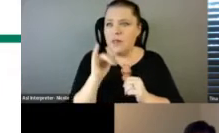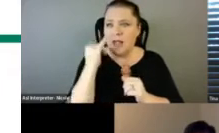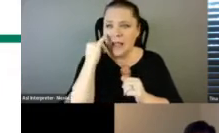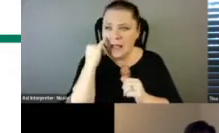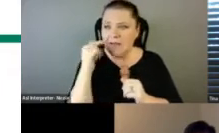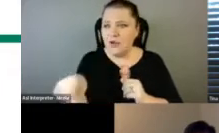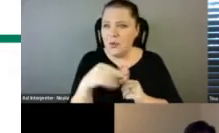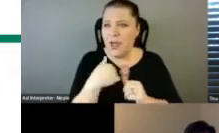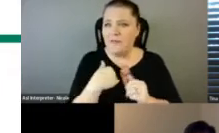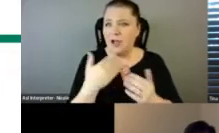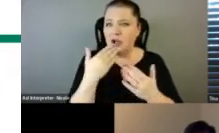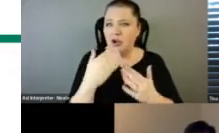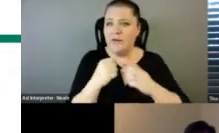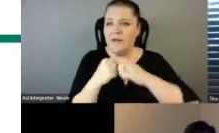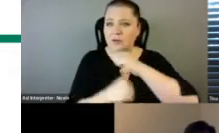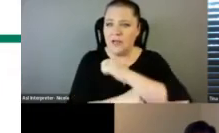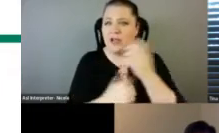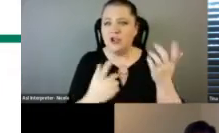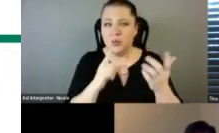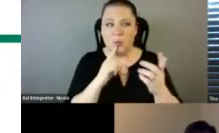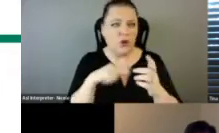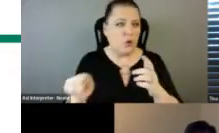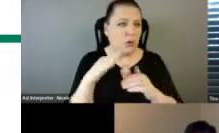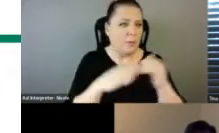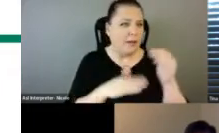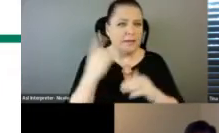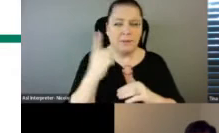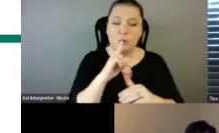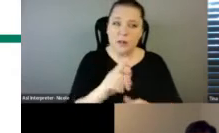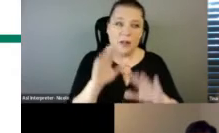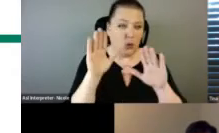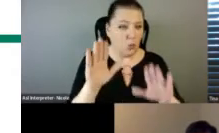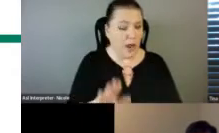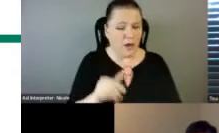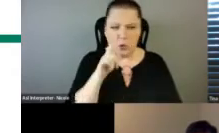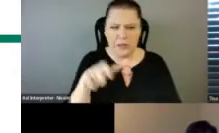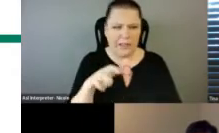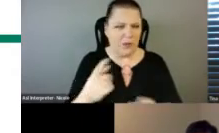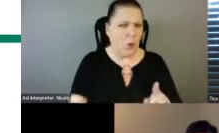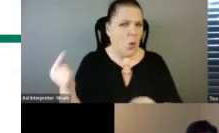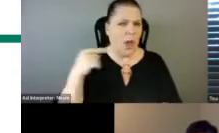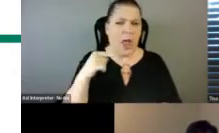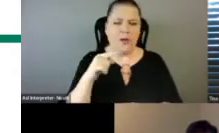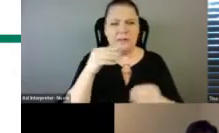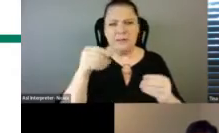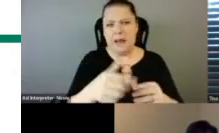foundation, that you can build something really, really great, and you don't need to go out and spend a lot of time creating